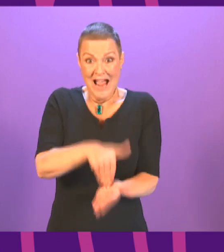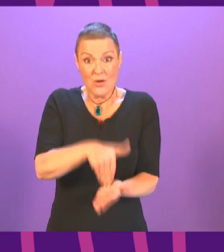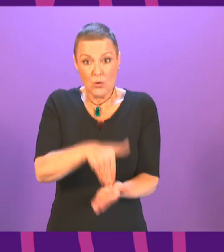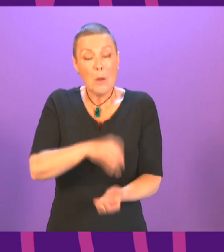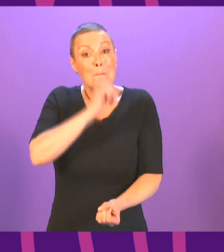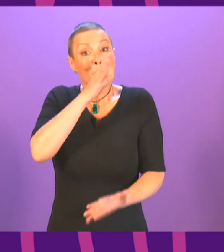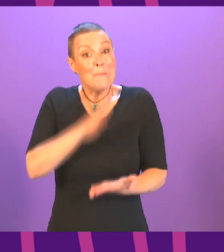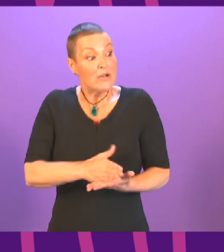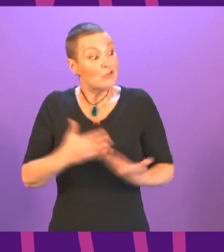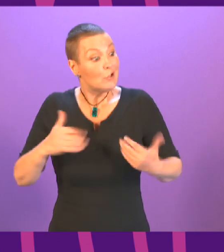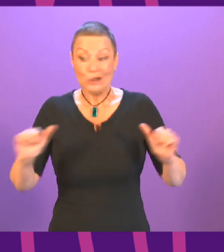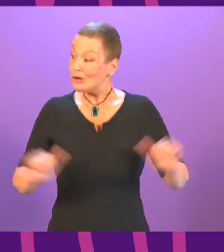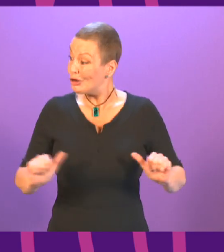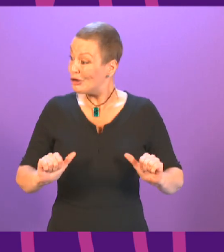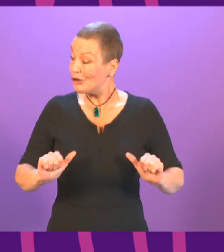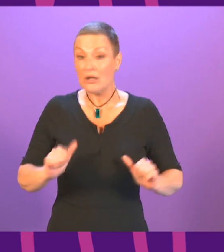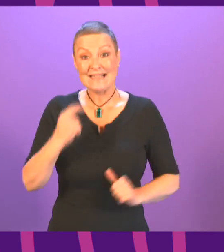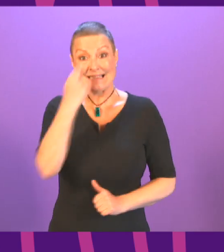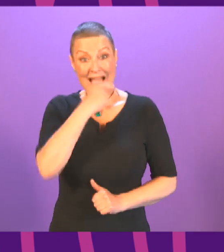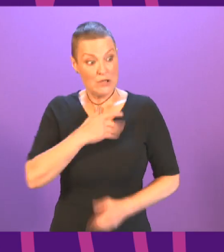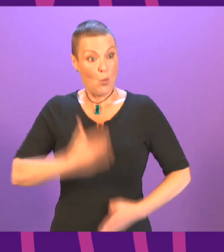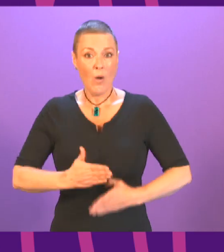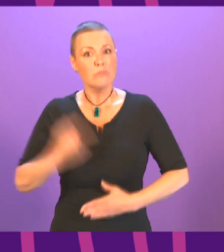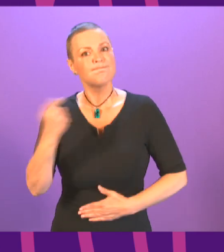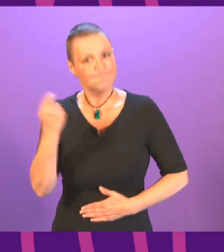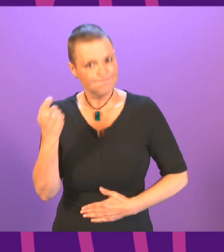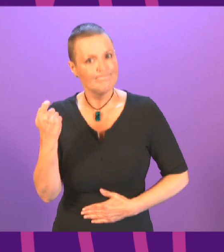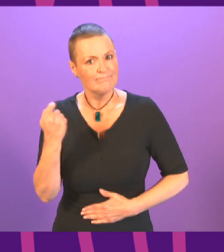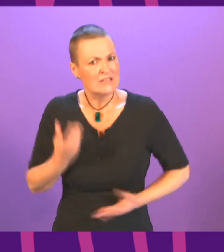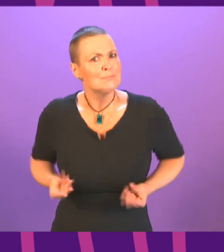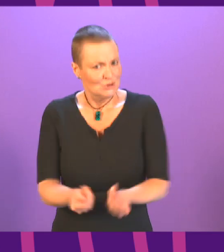on the here and now of making sure that our current testing system works effectively and